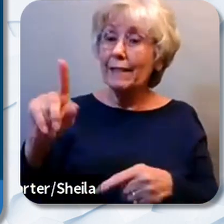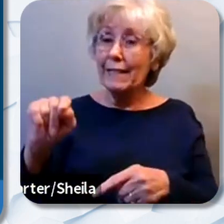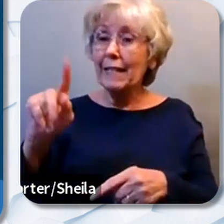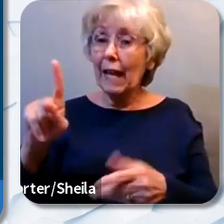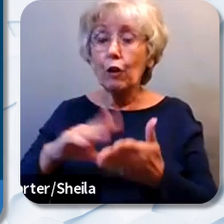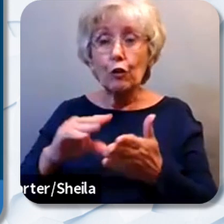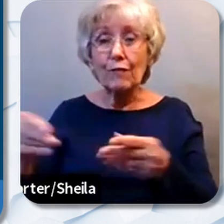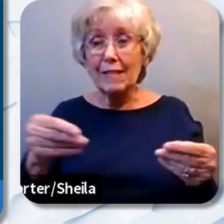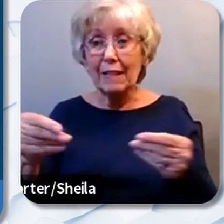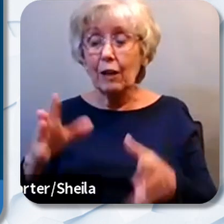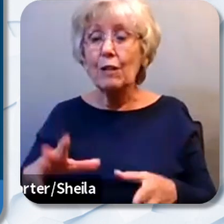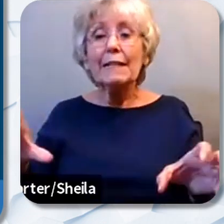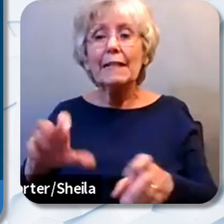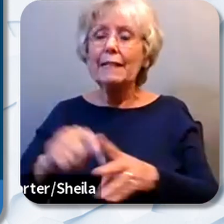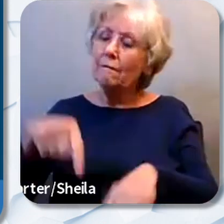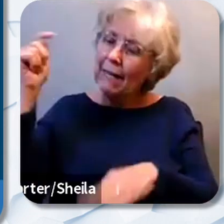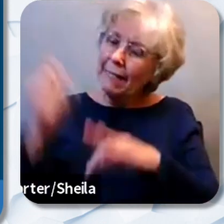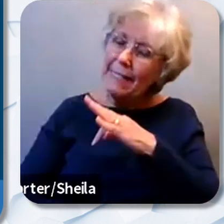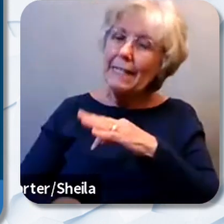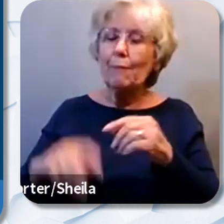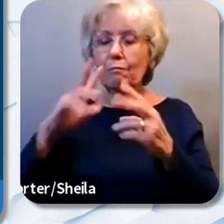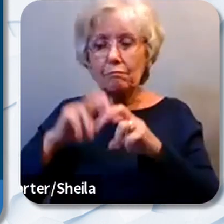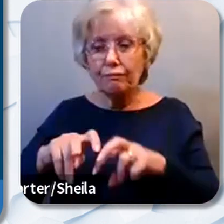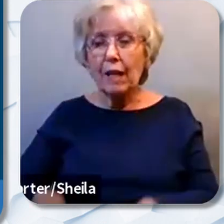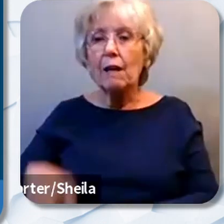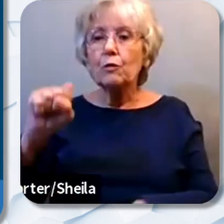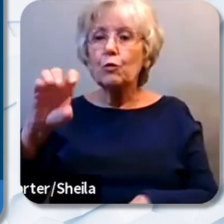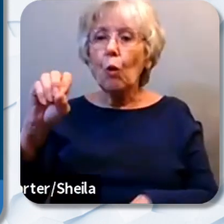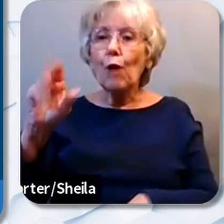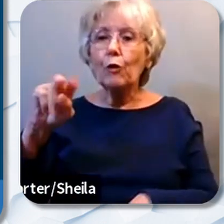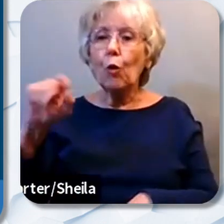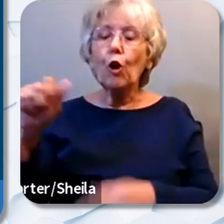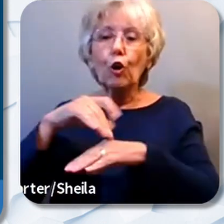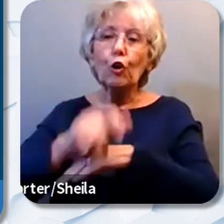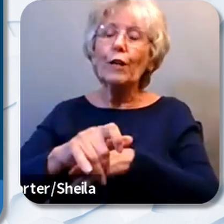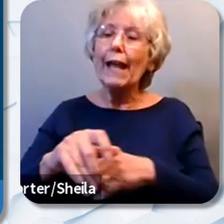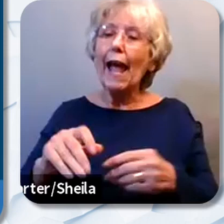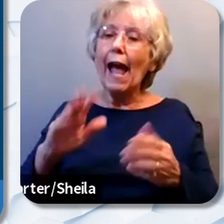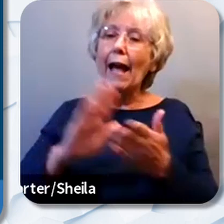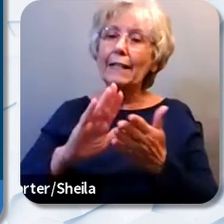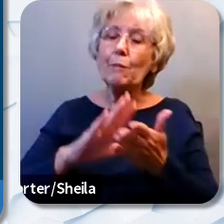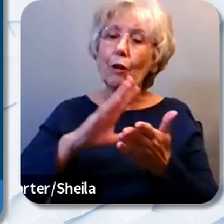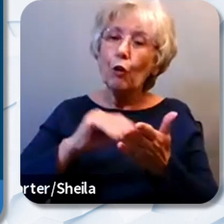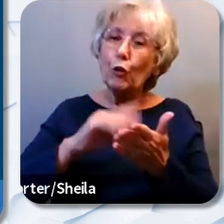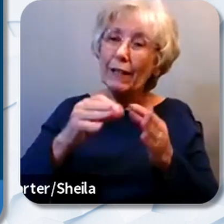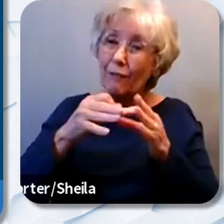the deep dive of the broader early academic language, which is the seal model. And that has